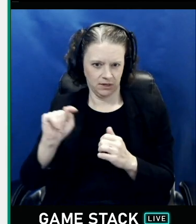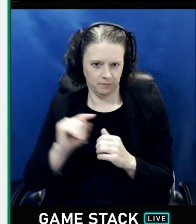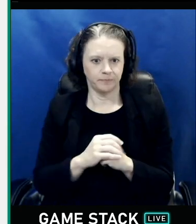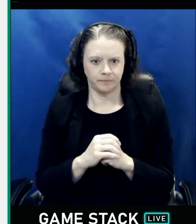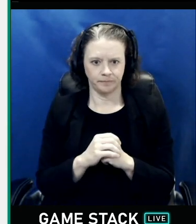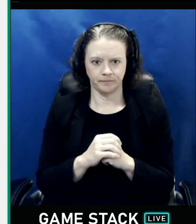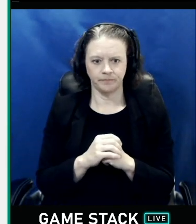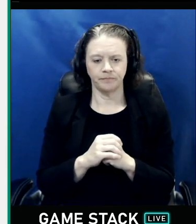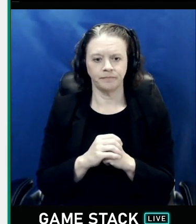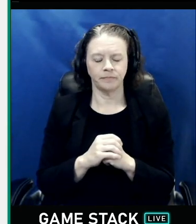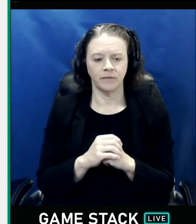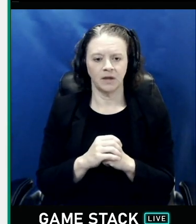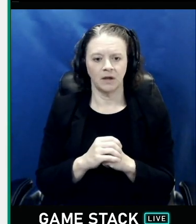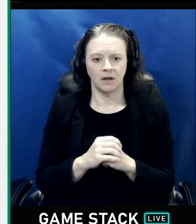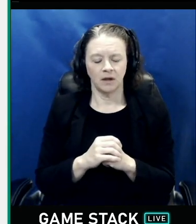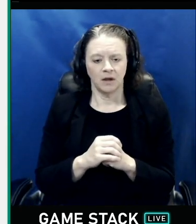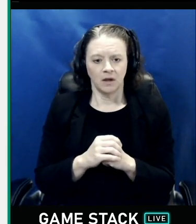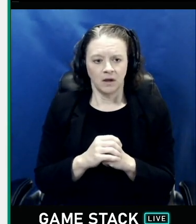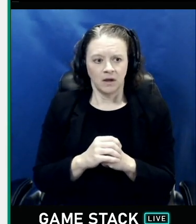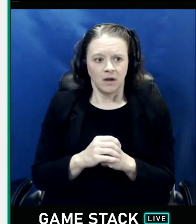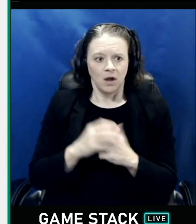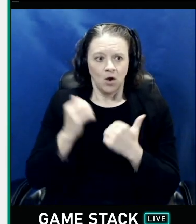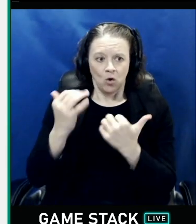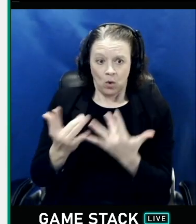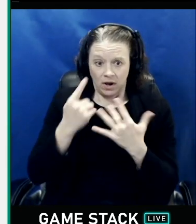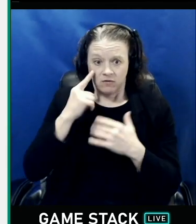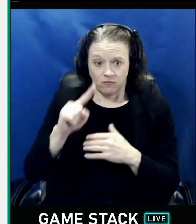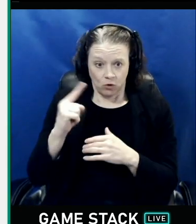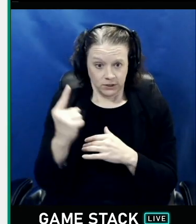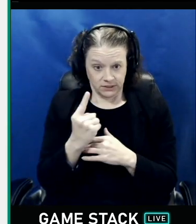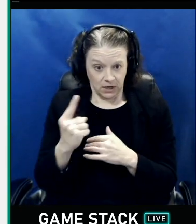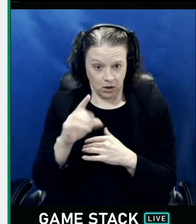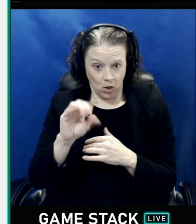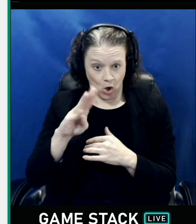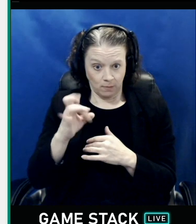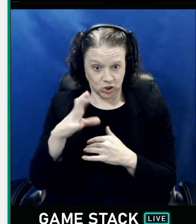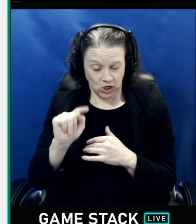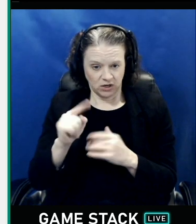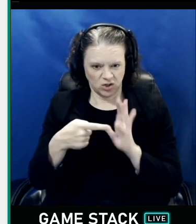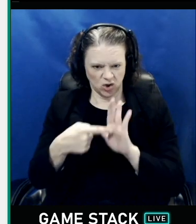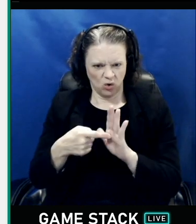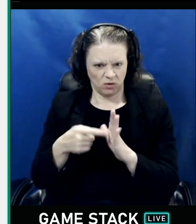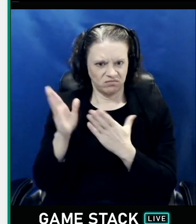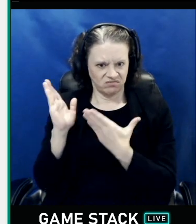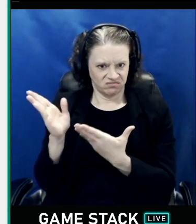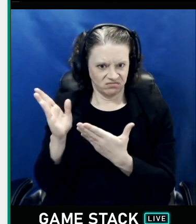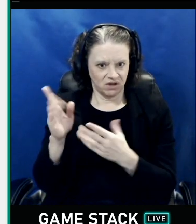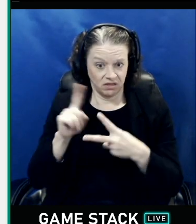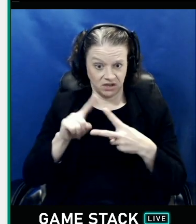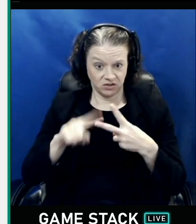WaitForSingleObject with CreateMutex are shown in this example. These two API's have been around for a long, long